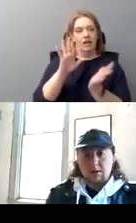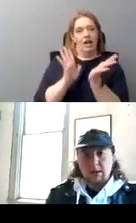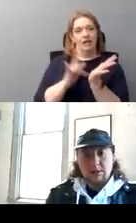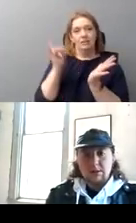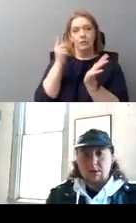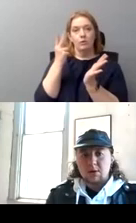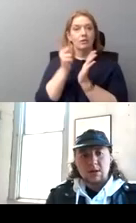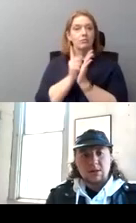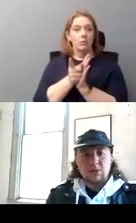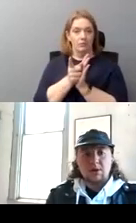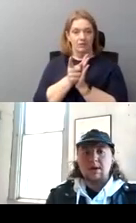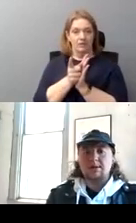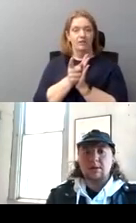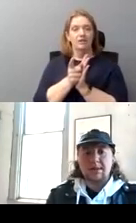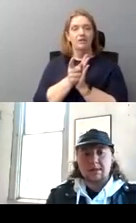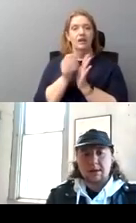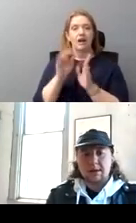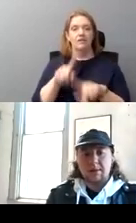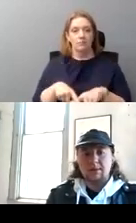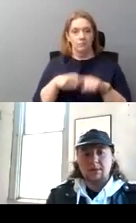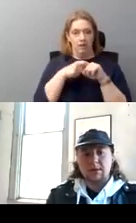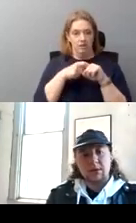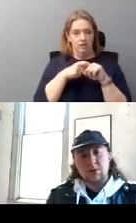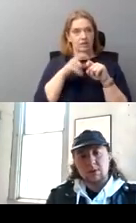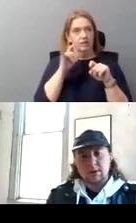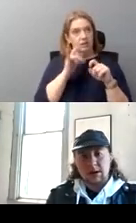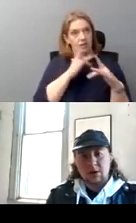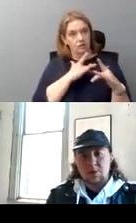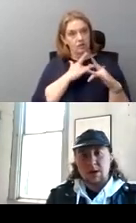This concern in his work has led me to think about the ceilings within his home,